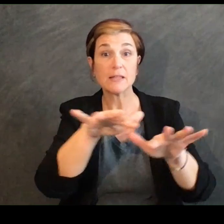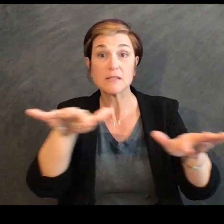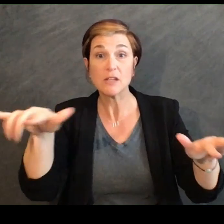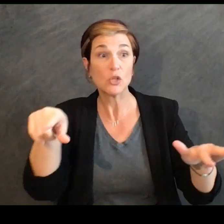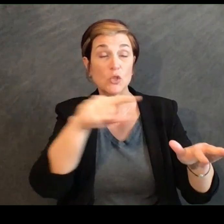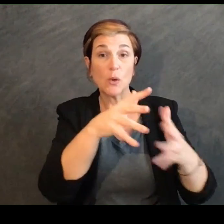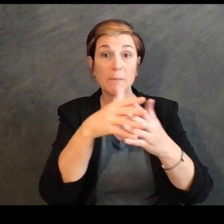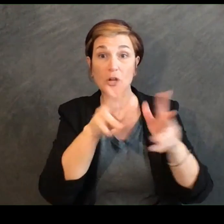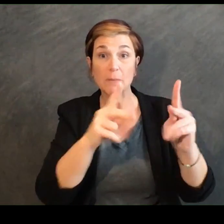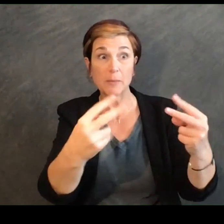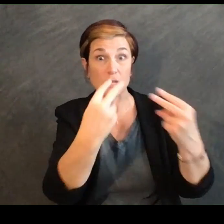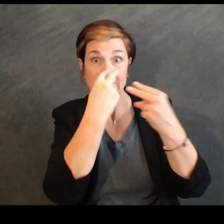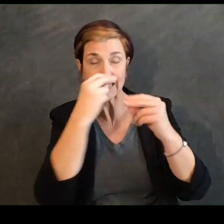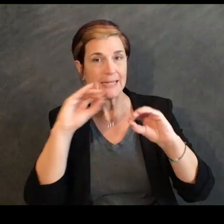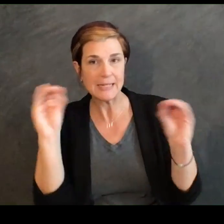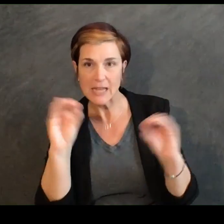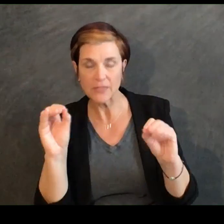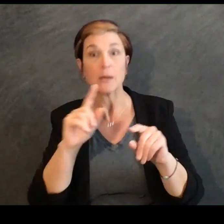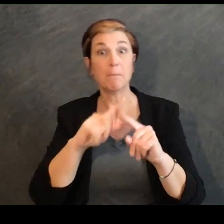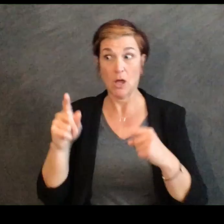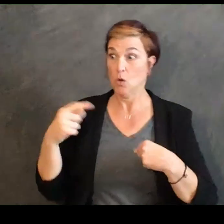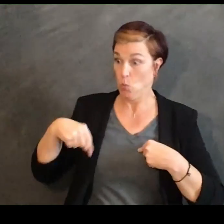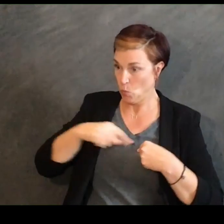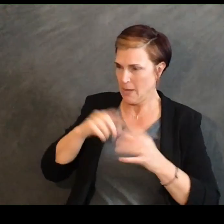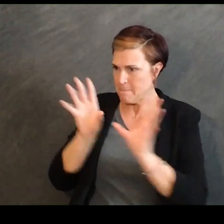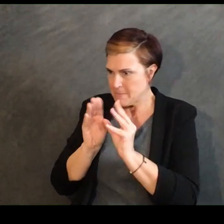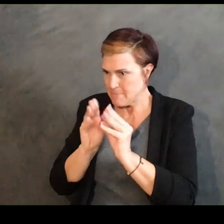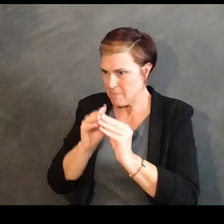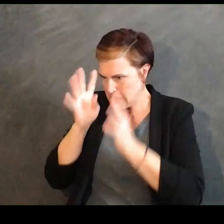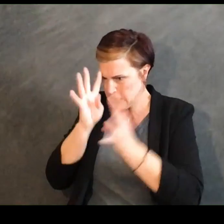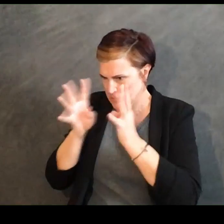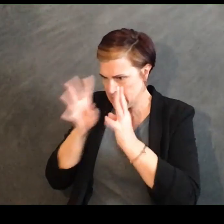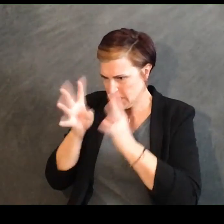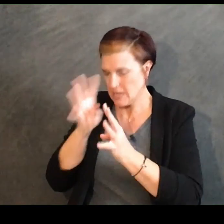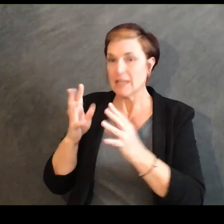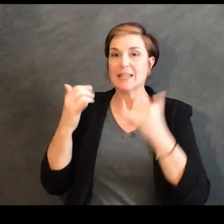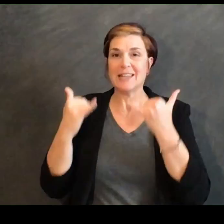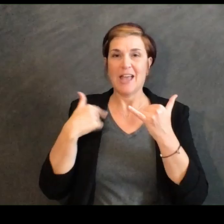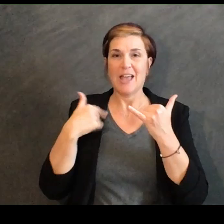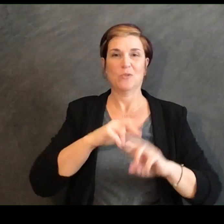resulted in innovative solutions but an automated high throughput system